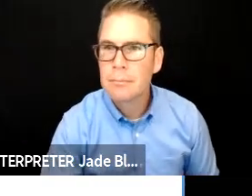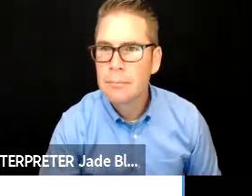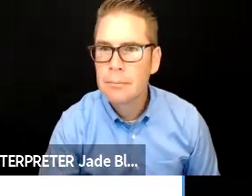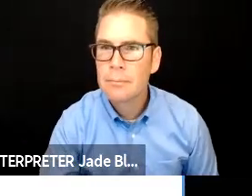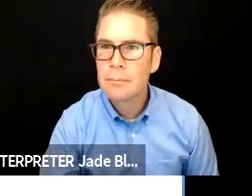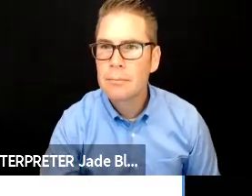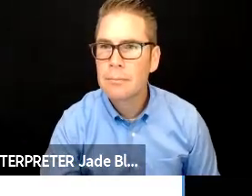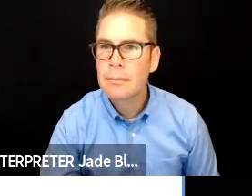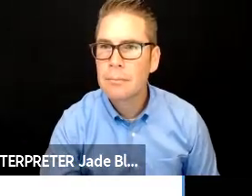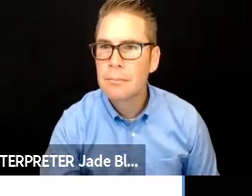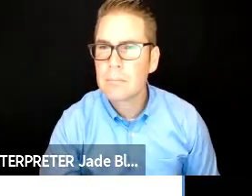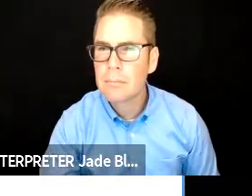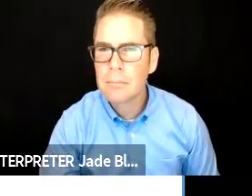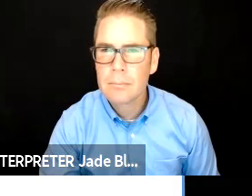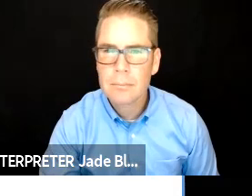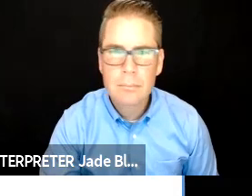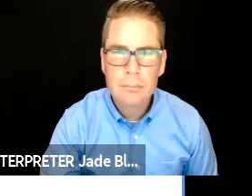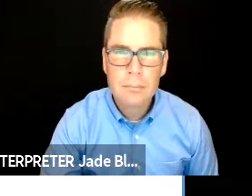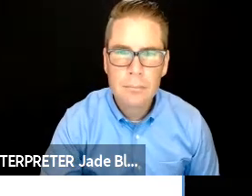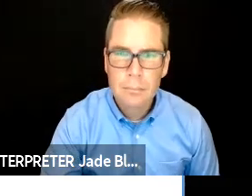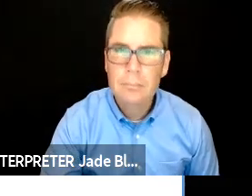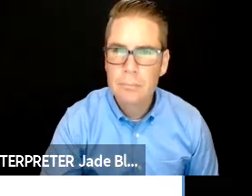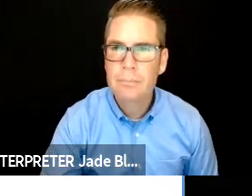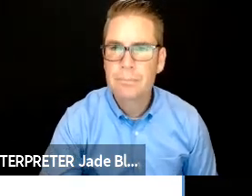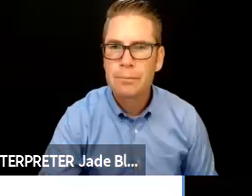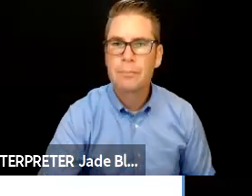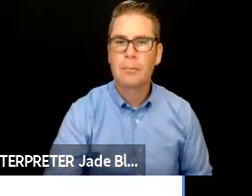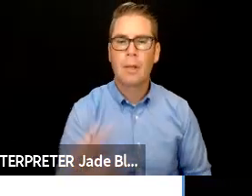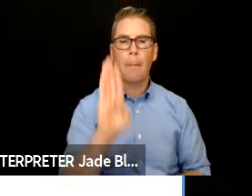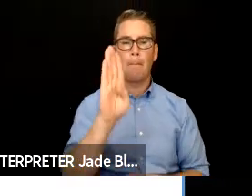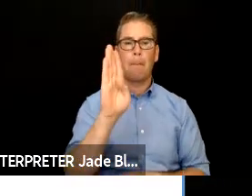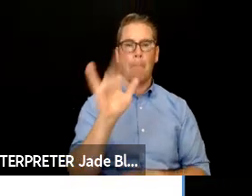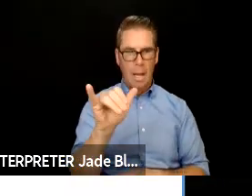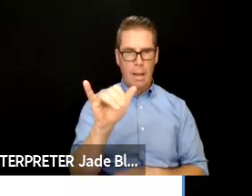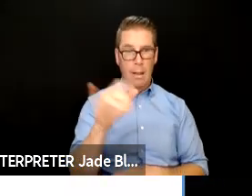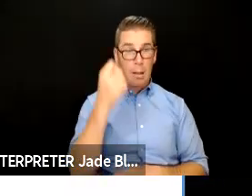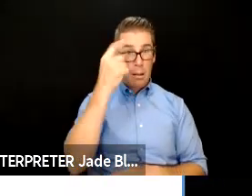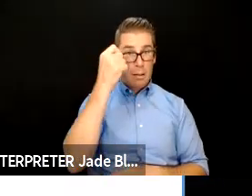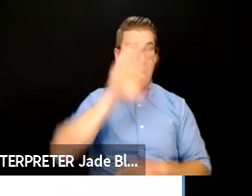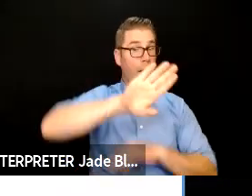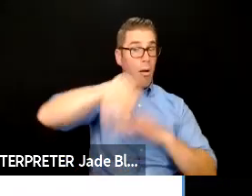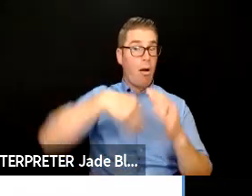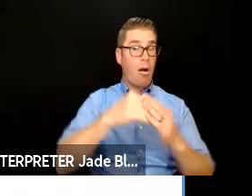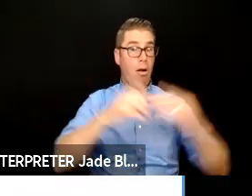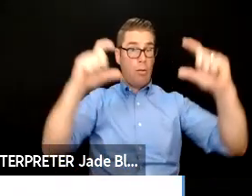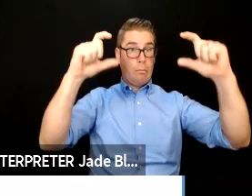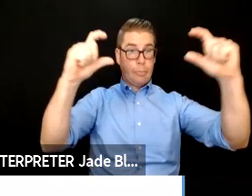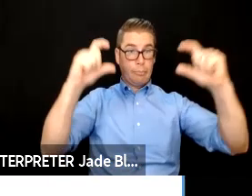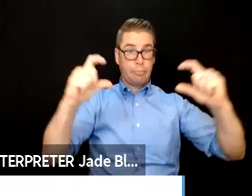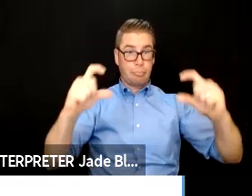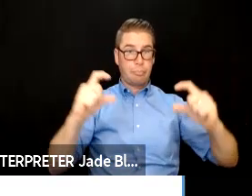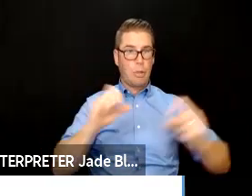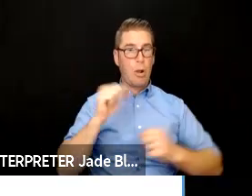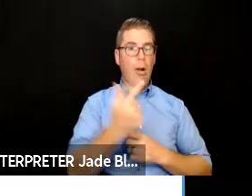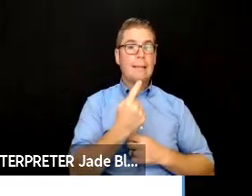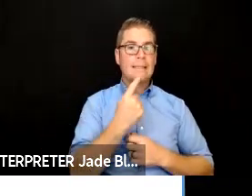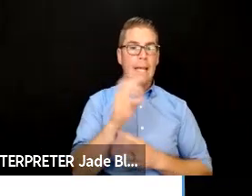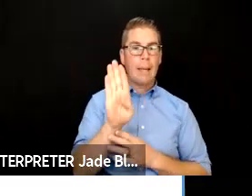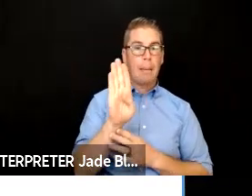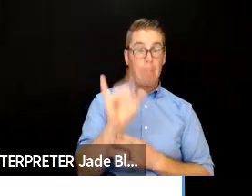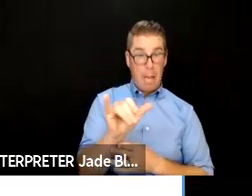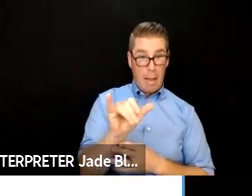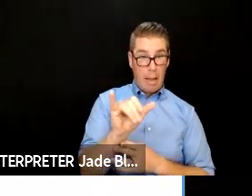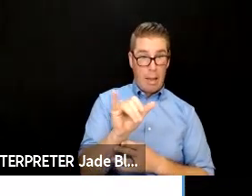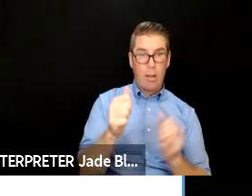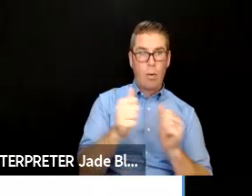Sally Potter: You can see that all of them have by with the little human icon. And what that means is that you just have to say who the author is who wrote it. Okay.